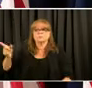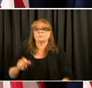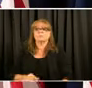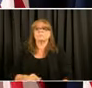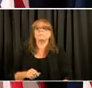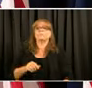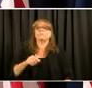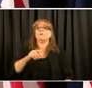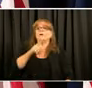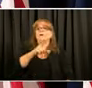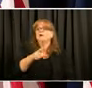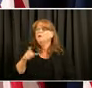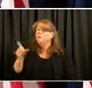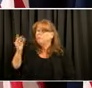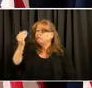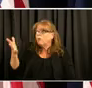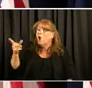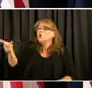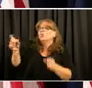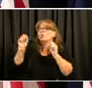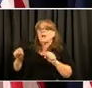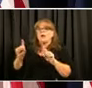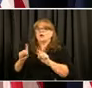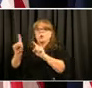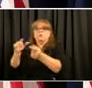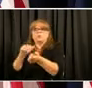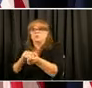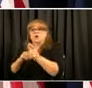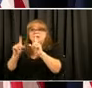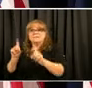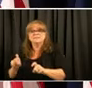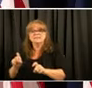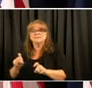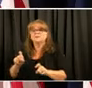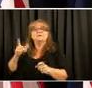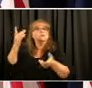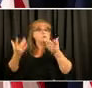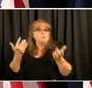is get tested there there's no objective criteria a doctor can use to definitively